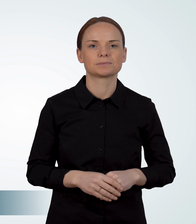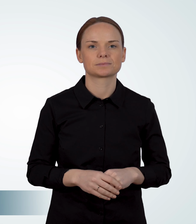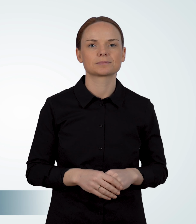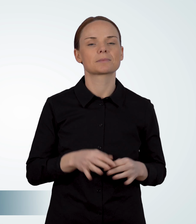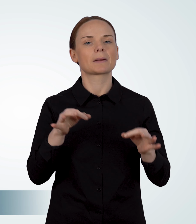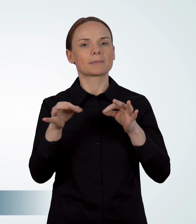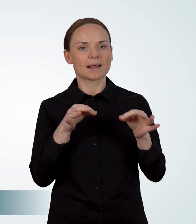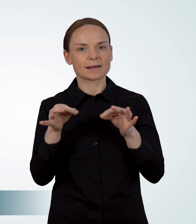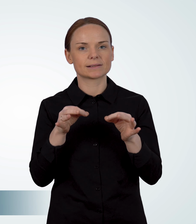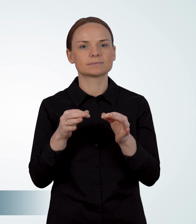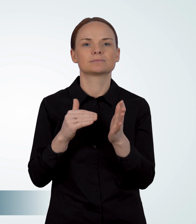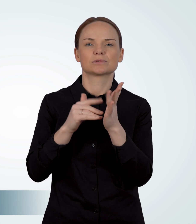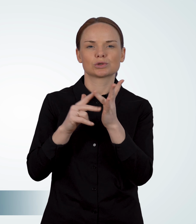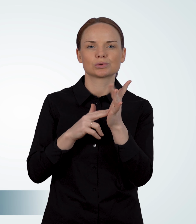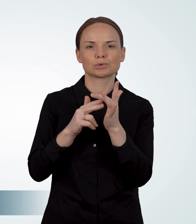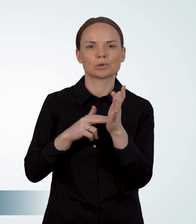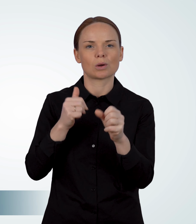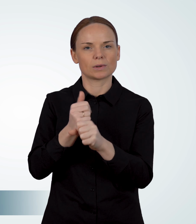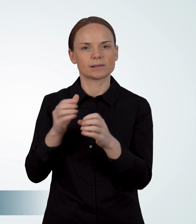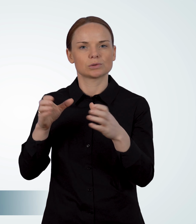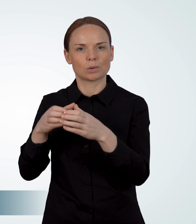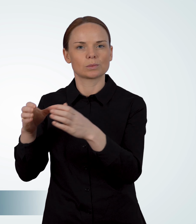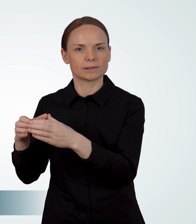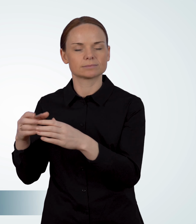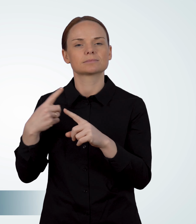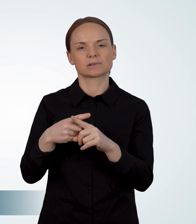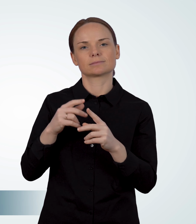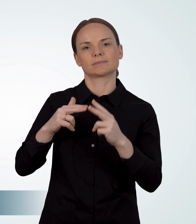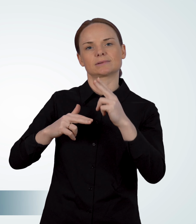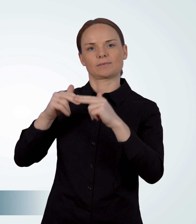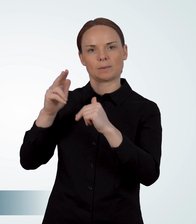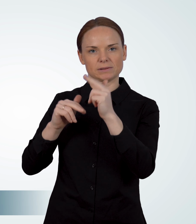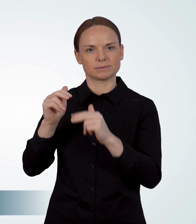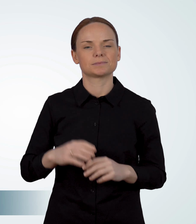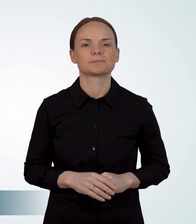• planning, zoning and development